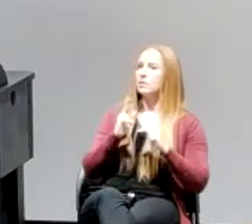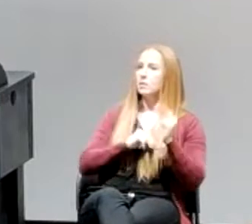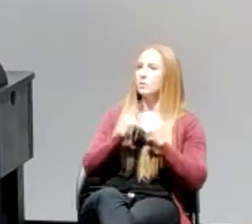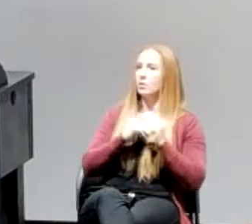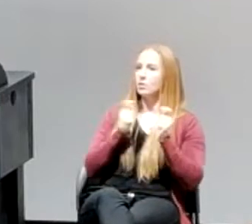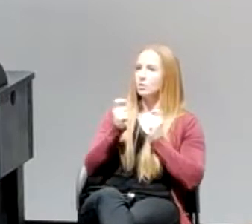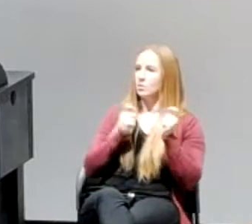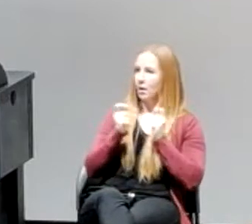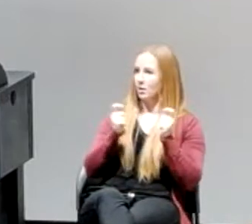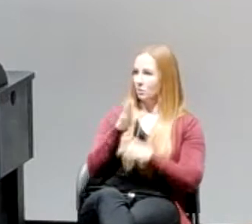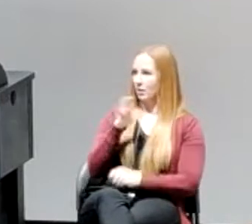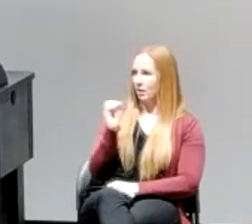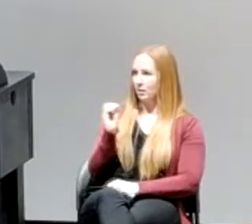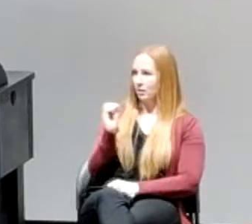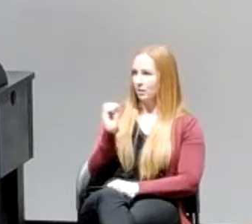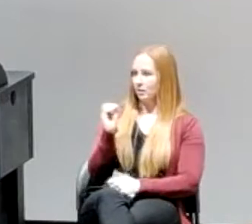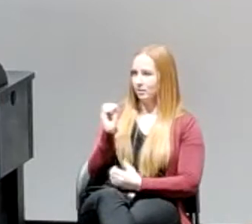not a determinant and every system in our state responded. What do I mean by that?